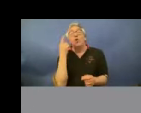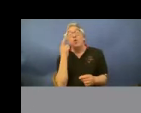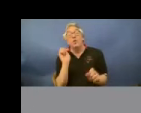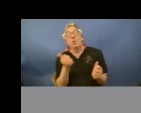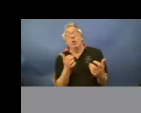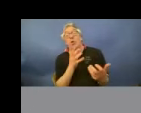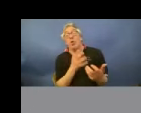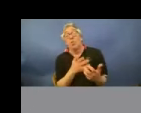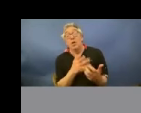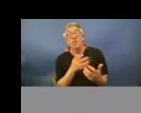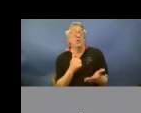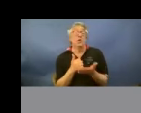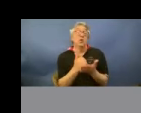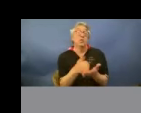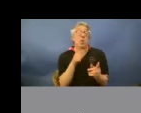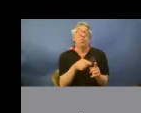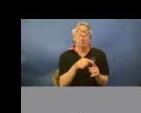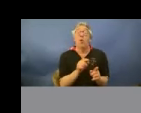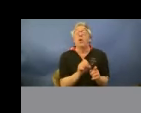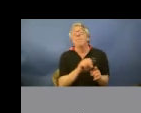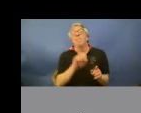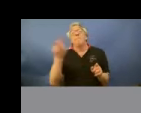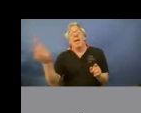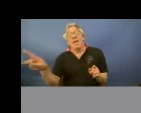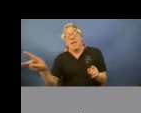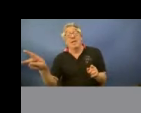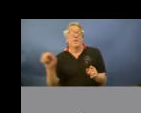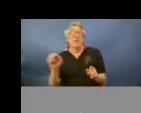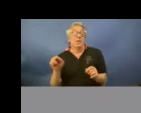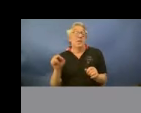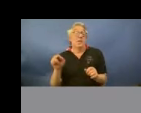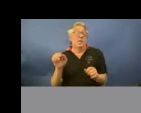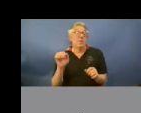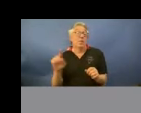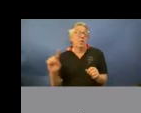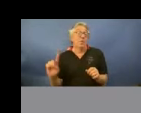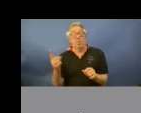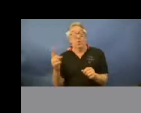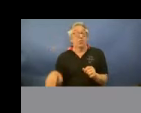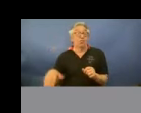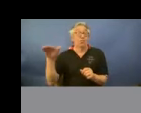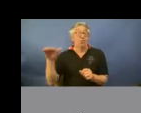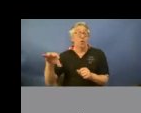So, in the process of interviewing people for asylum, in the process of accessing their